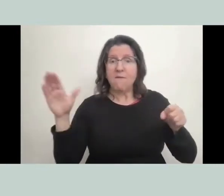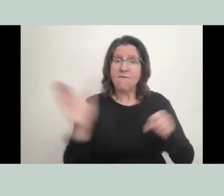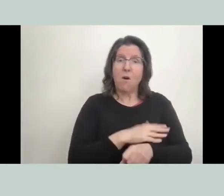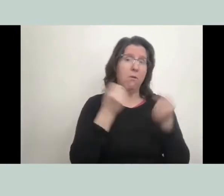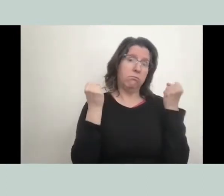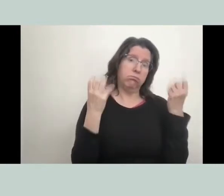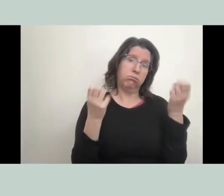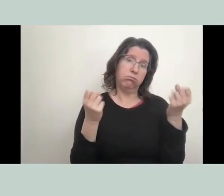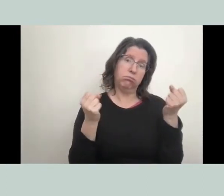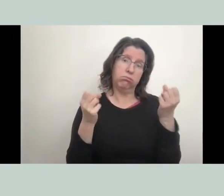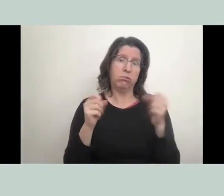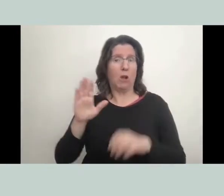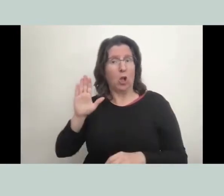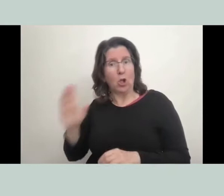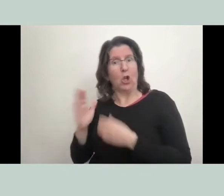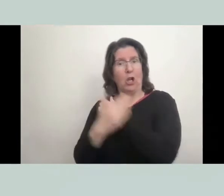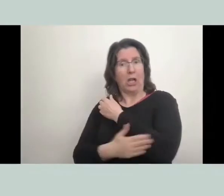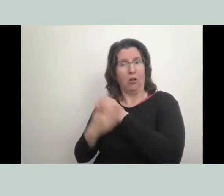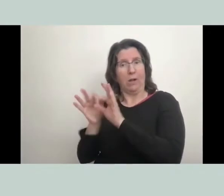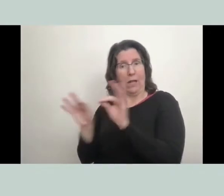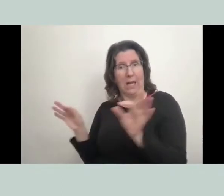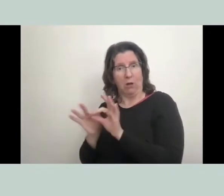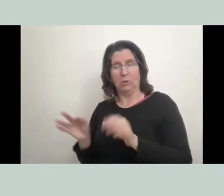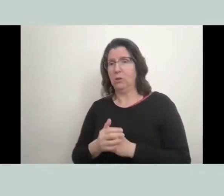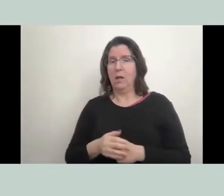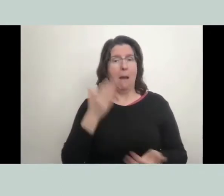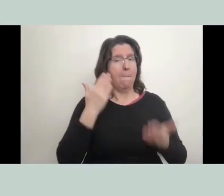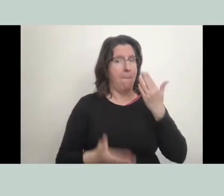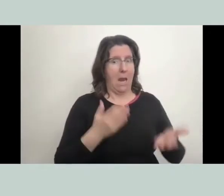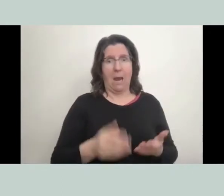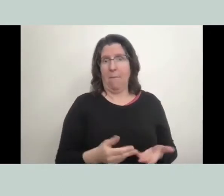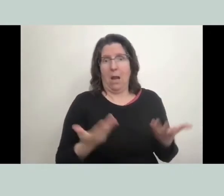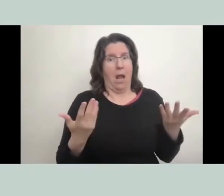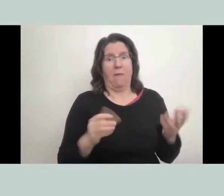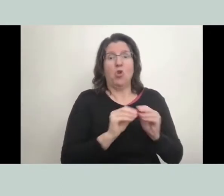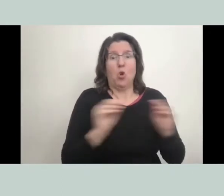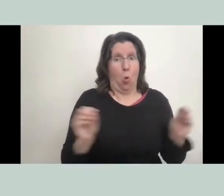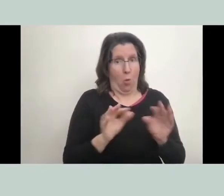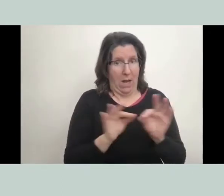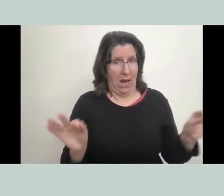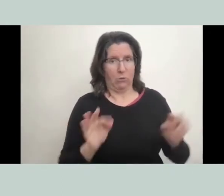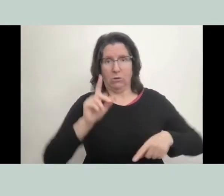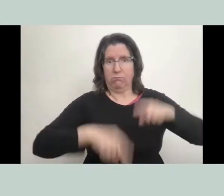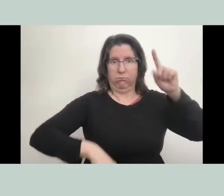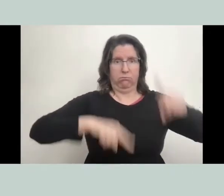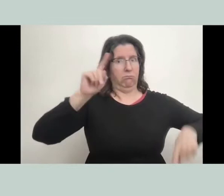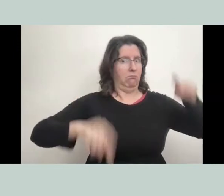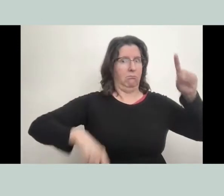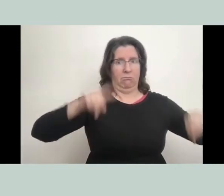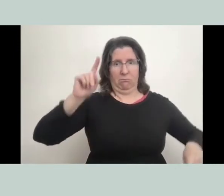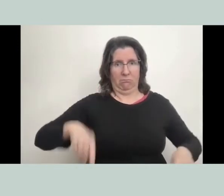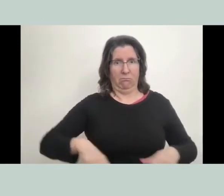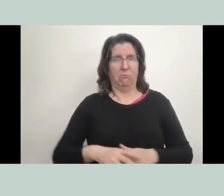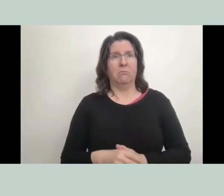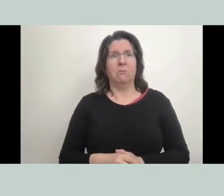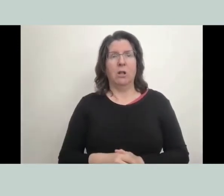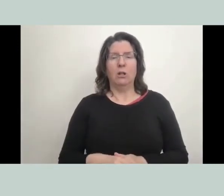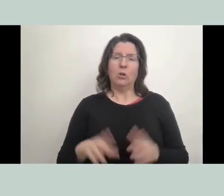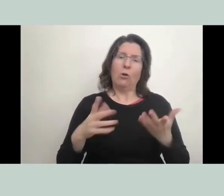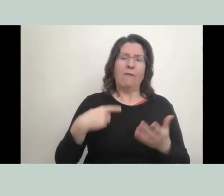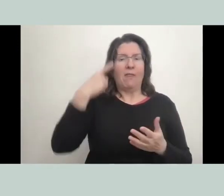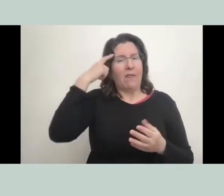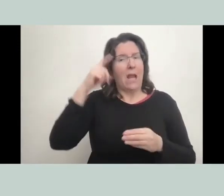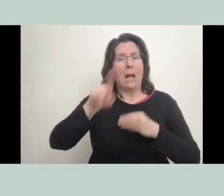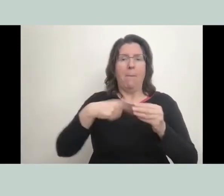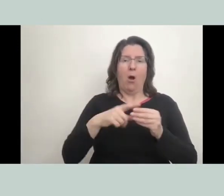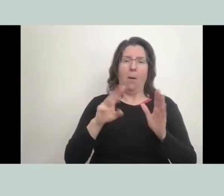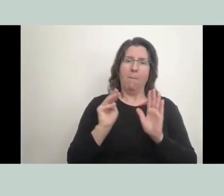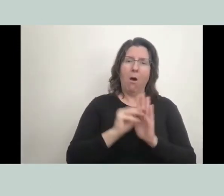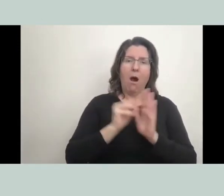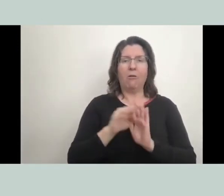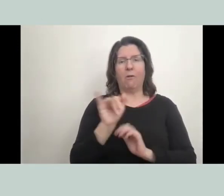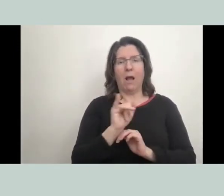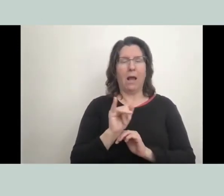So the student may come with no language and no education, or may be well educated and fluently multilingual.